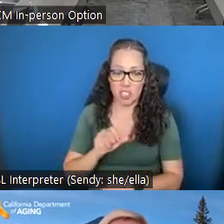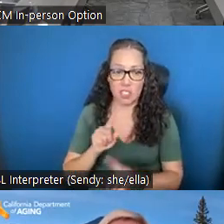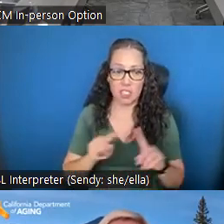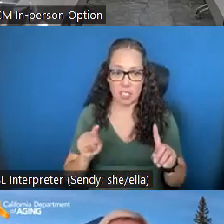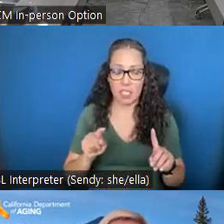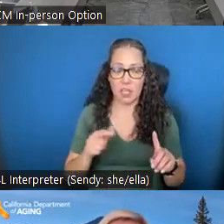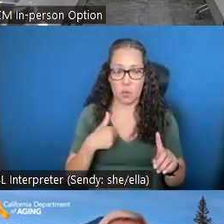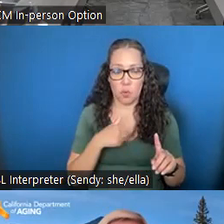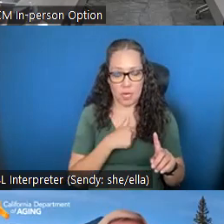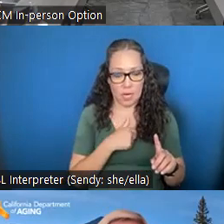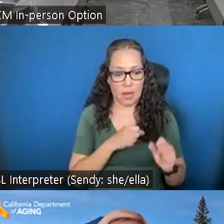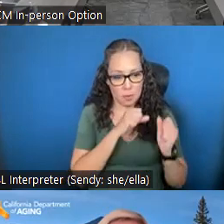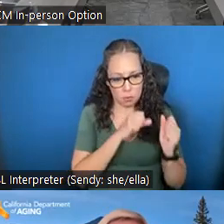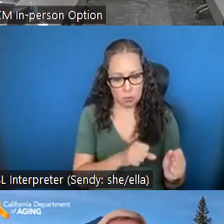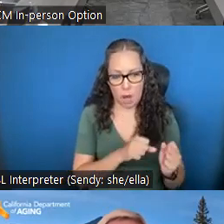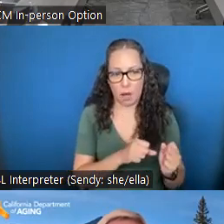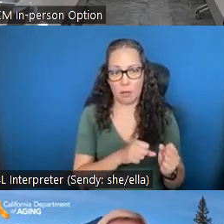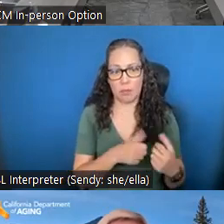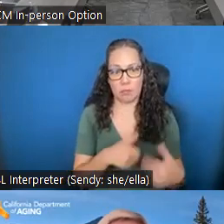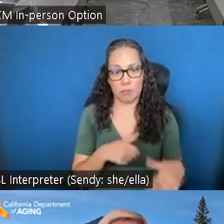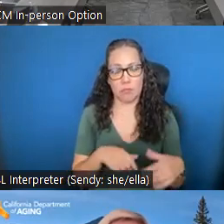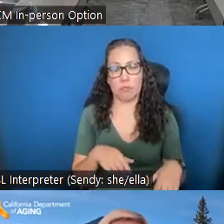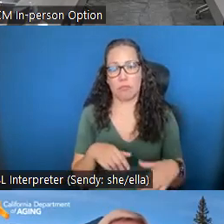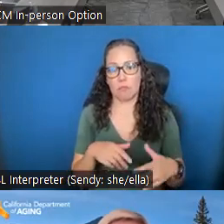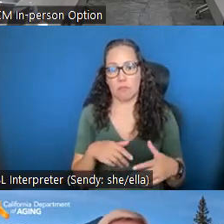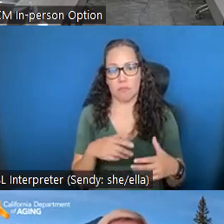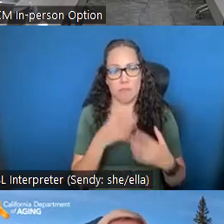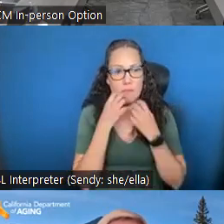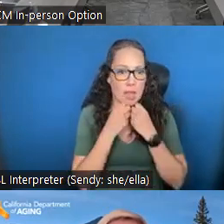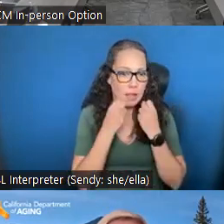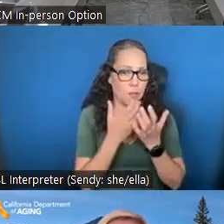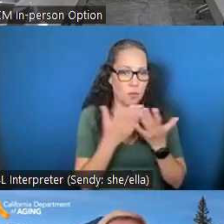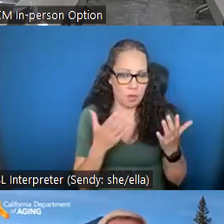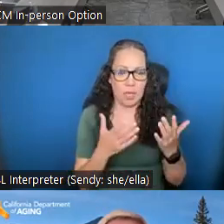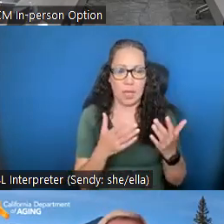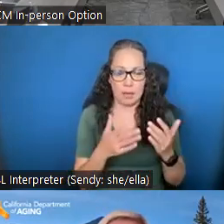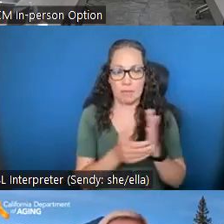strengths and assets that came through in every piece of our work the network has be